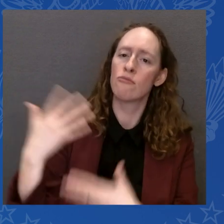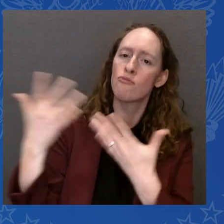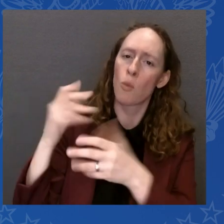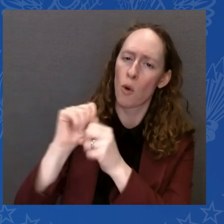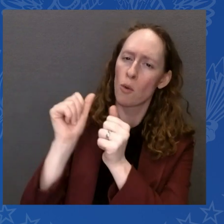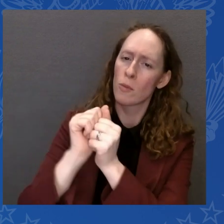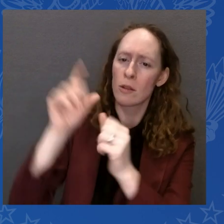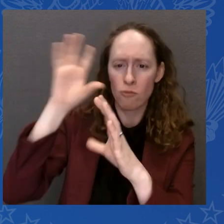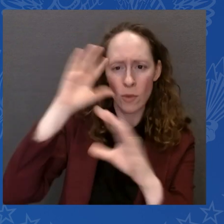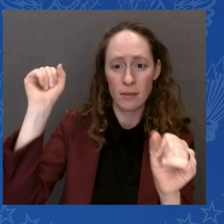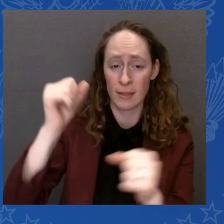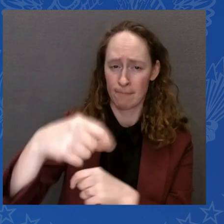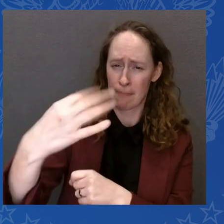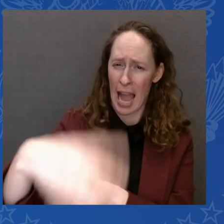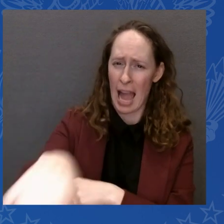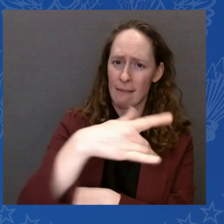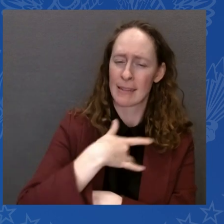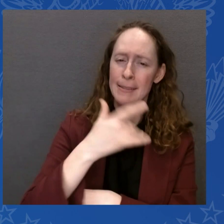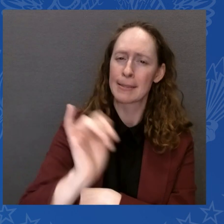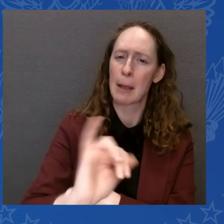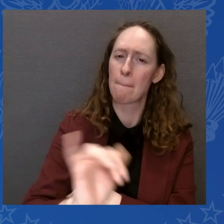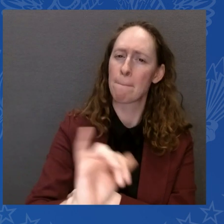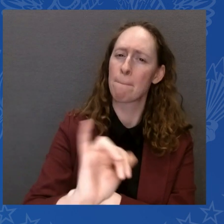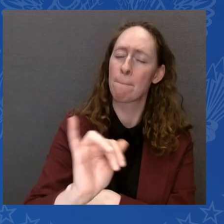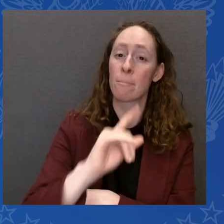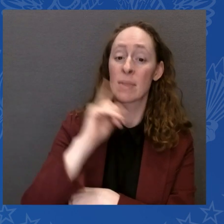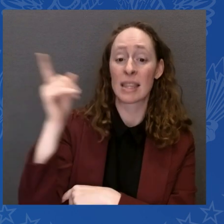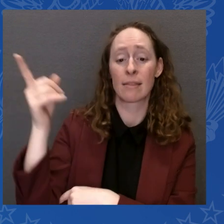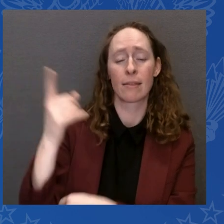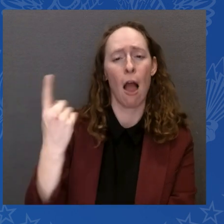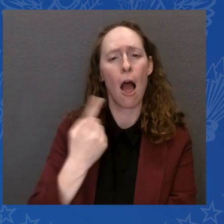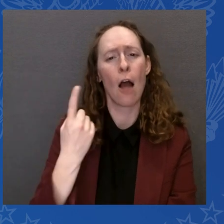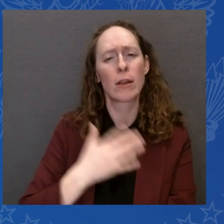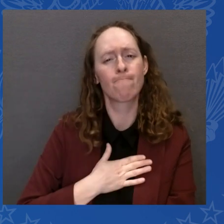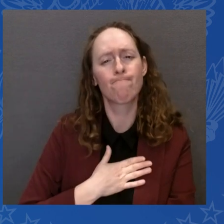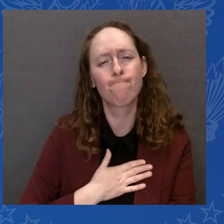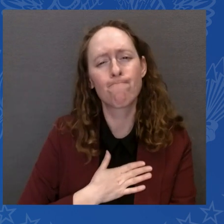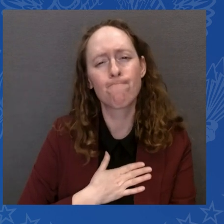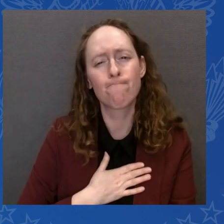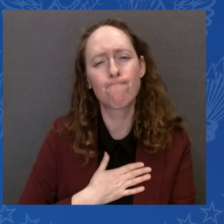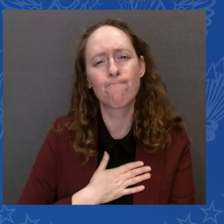we're living in and leadership, I challenge you to spend a little time with the United States meeting with people